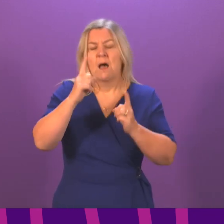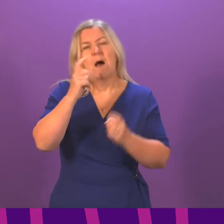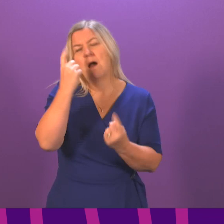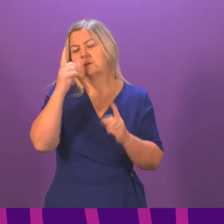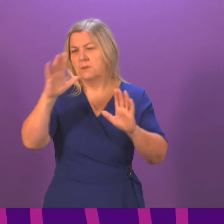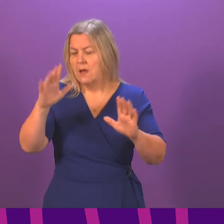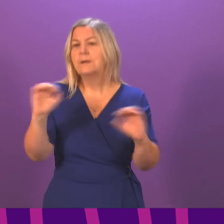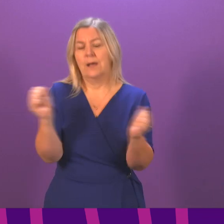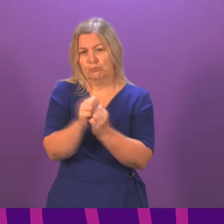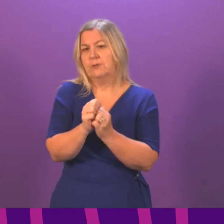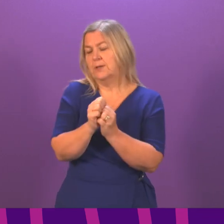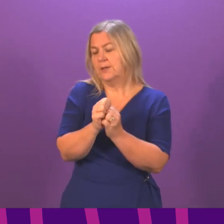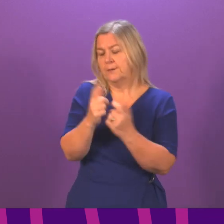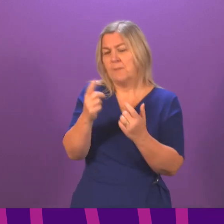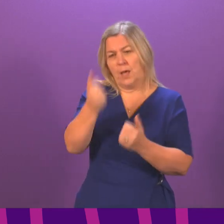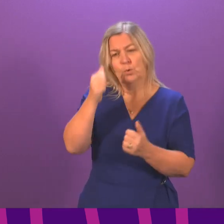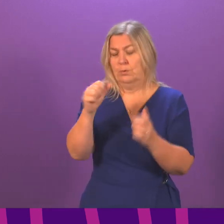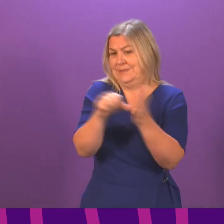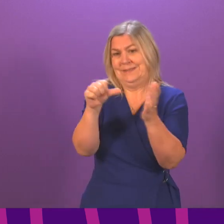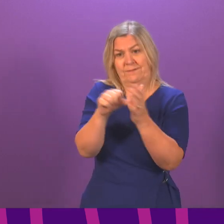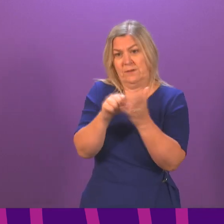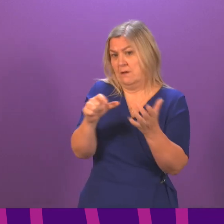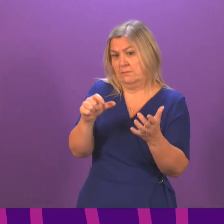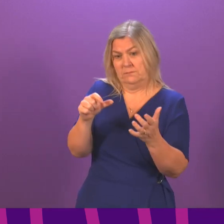the UK Government—as it is for all Governments—to balance financial and fiscal challenges right